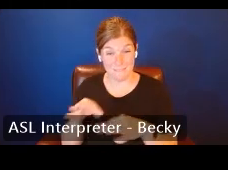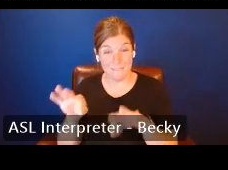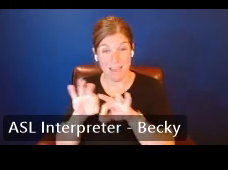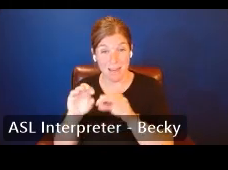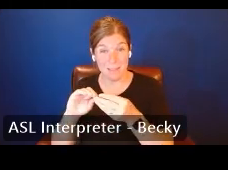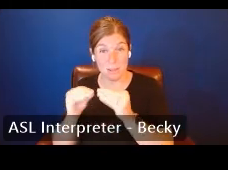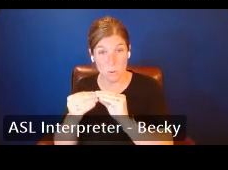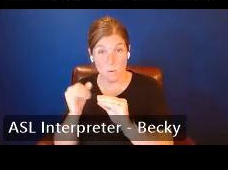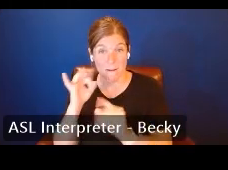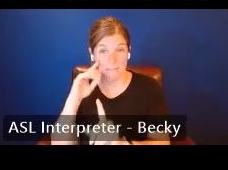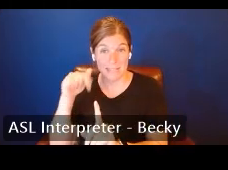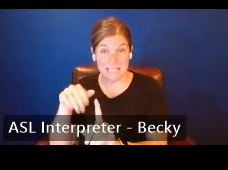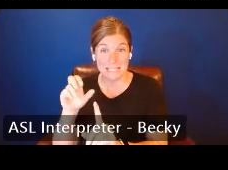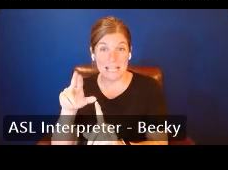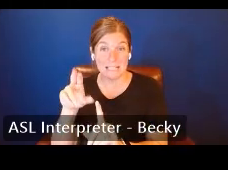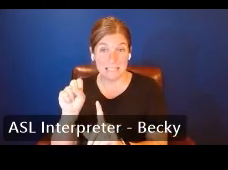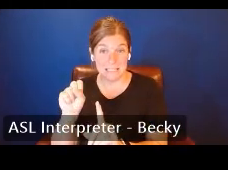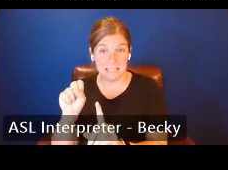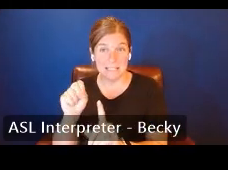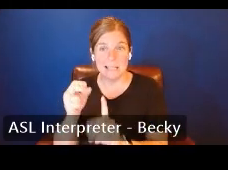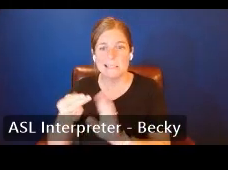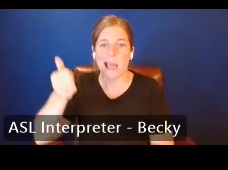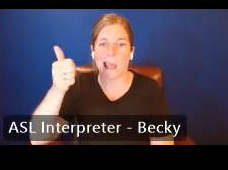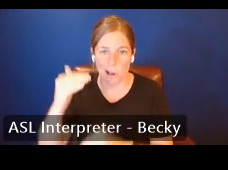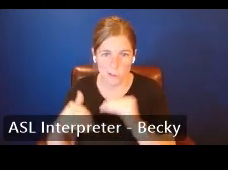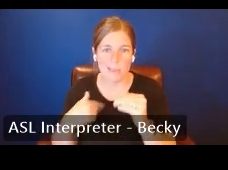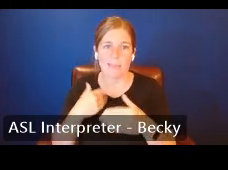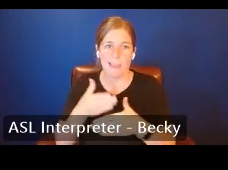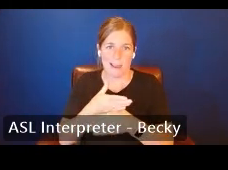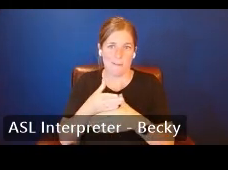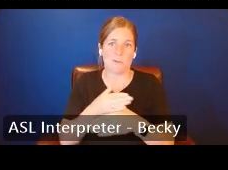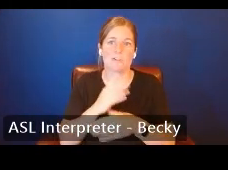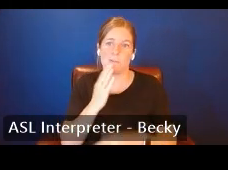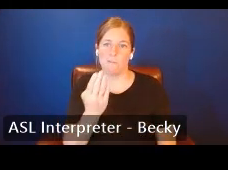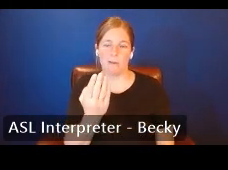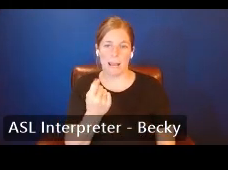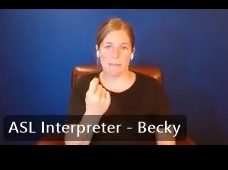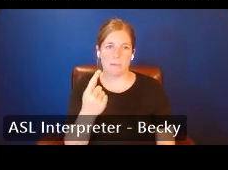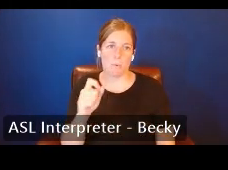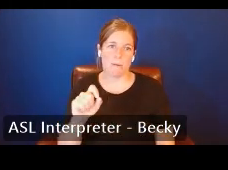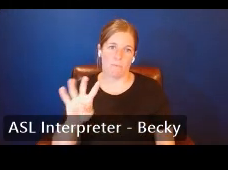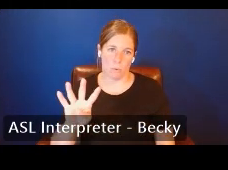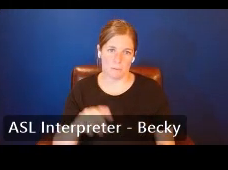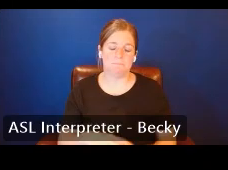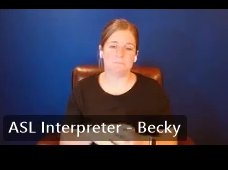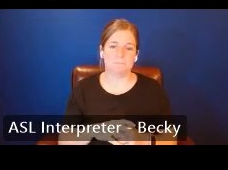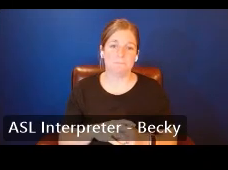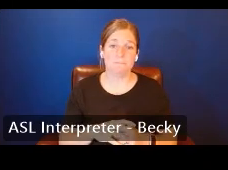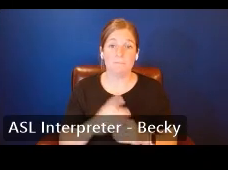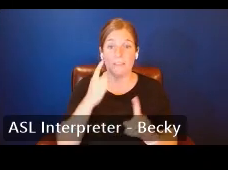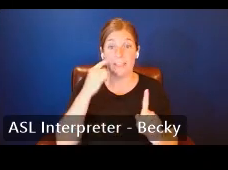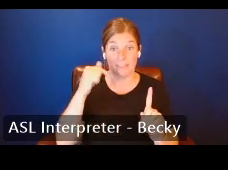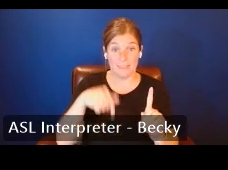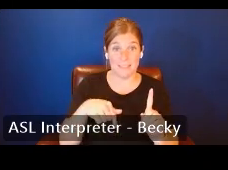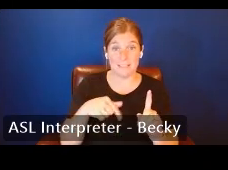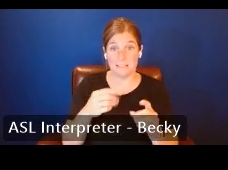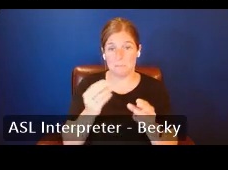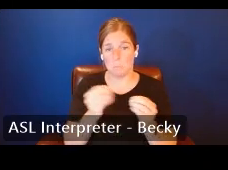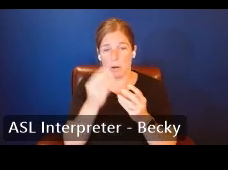and higher than the County median of 15.3. Complete environmental justice and stressor information for this tract is available in the link census tract stressor